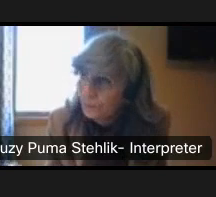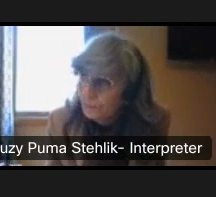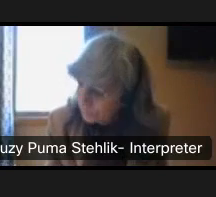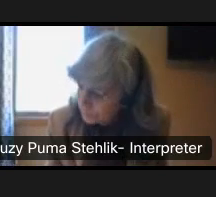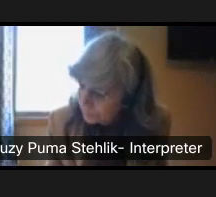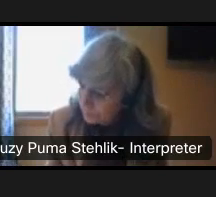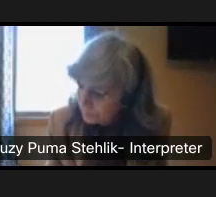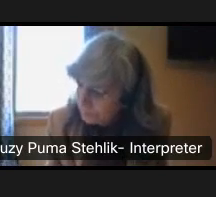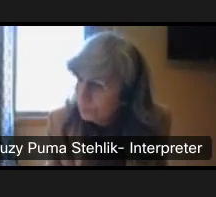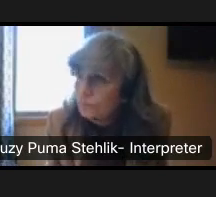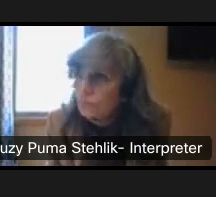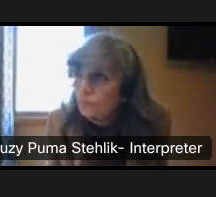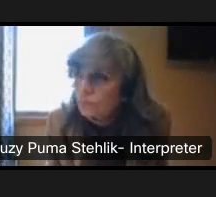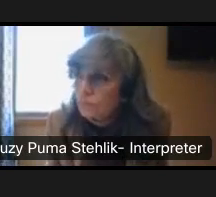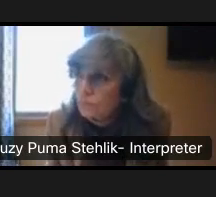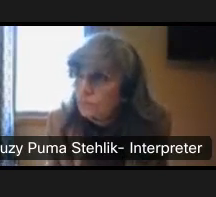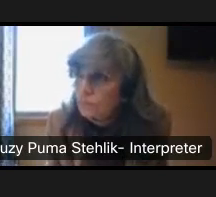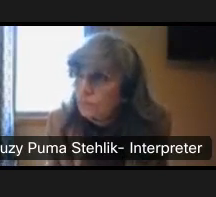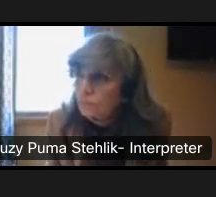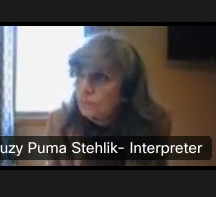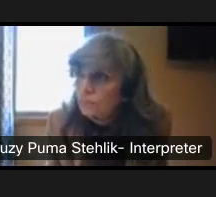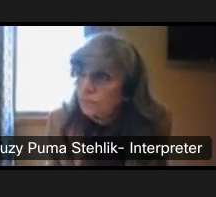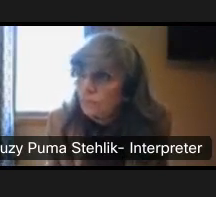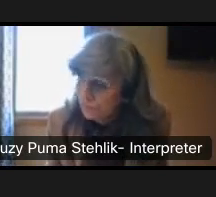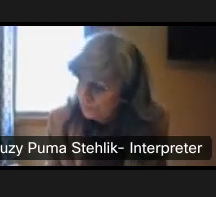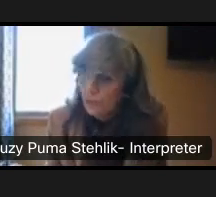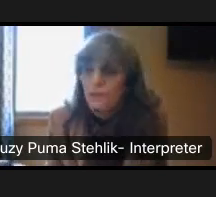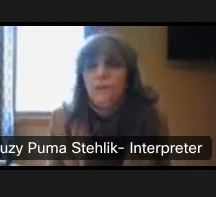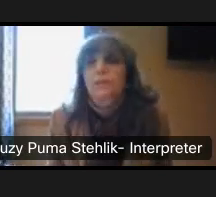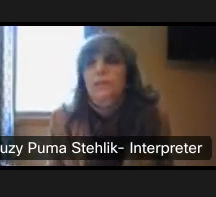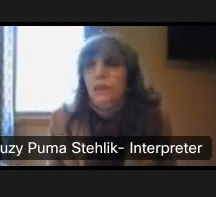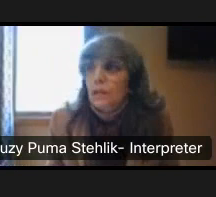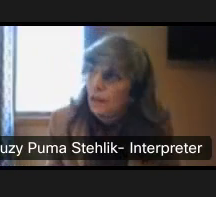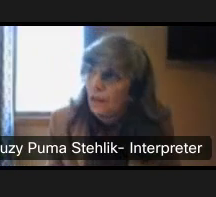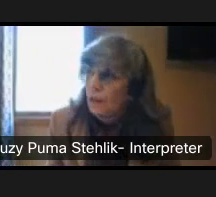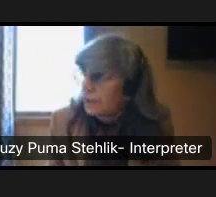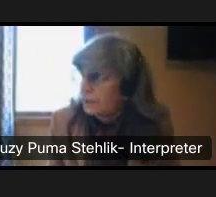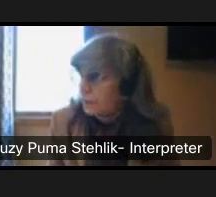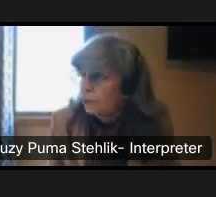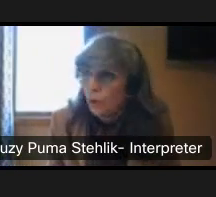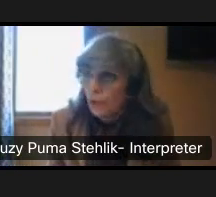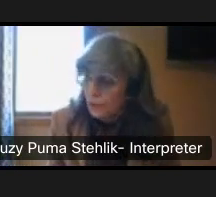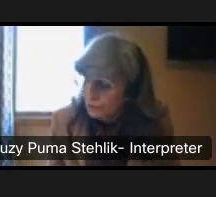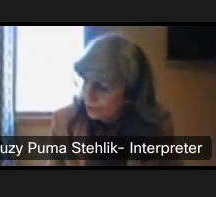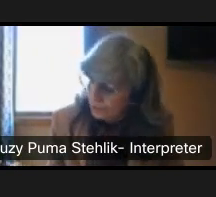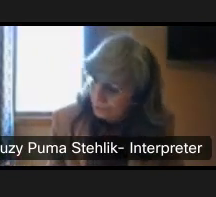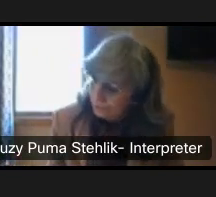Accessible to each department or suite the cheerless last week.